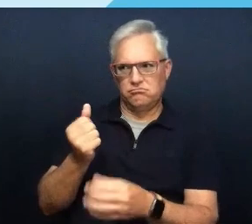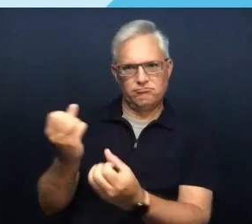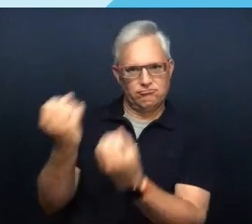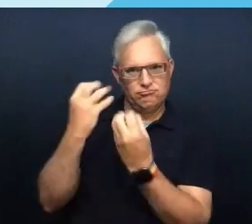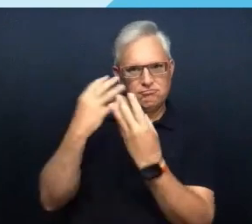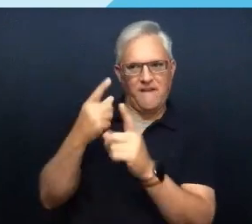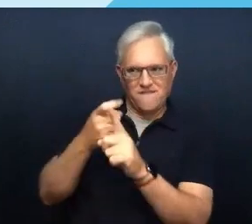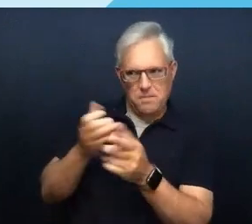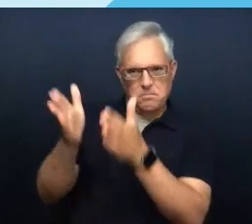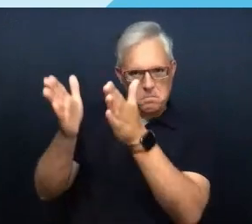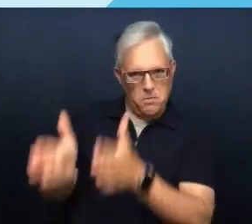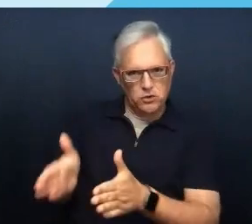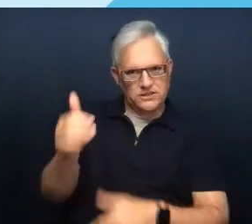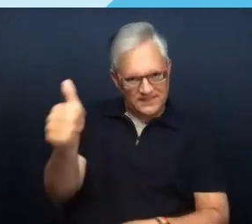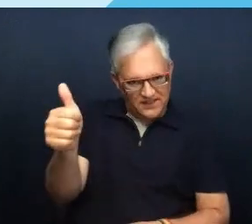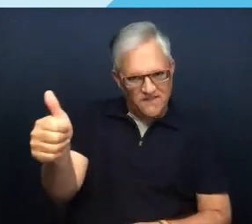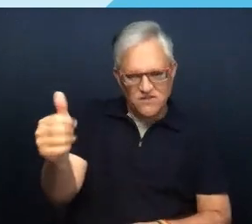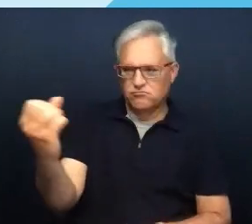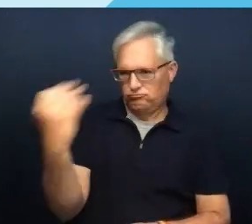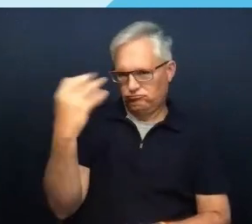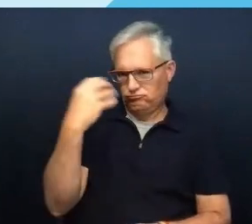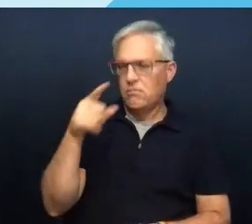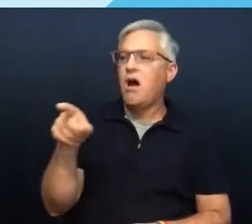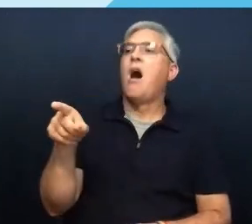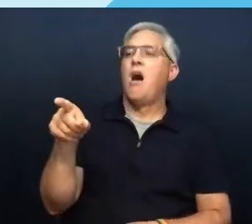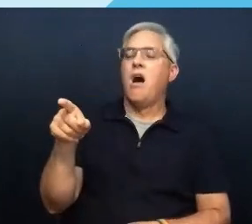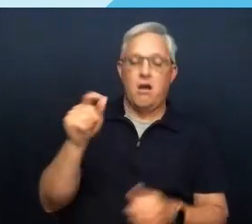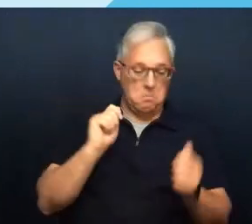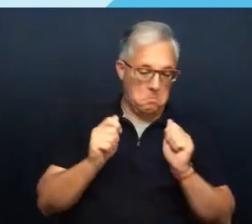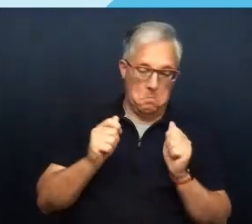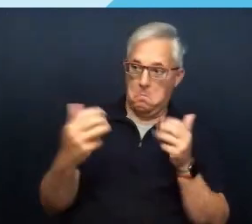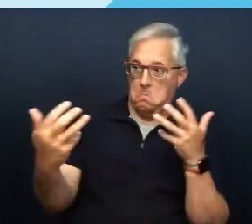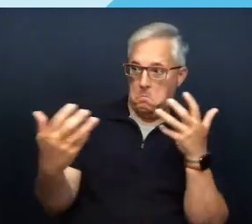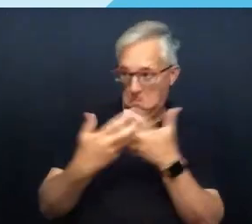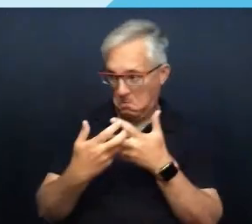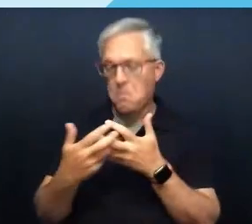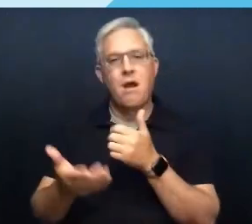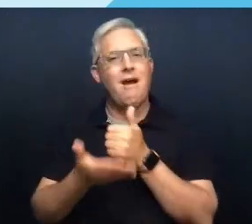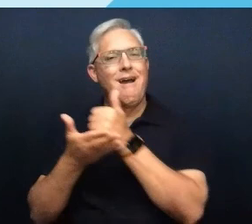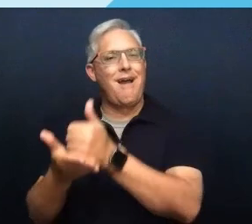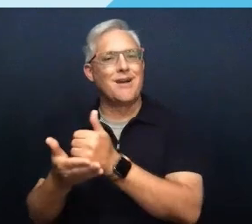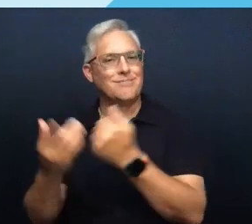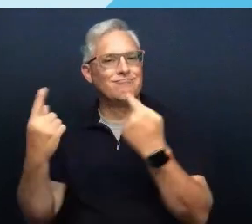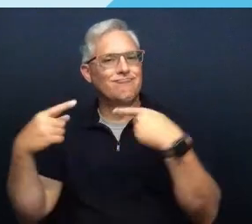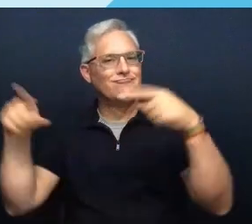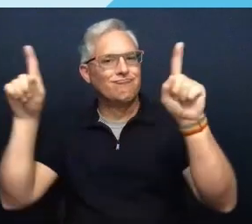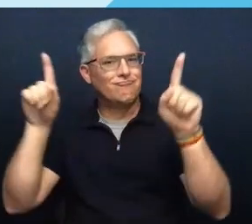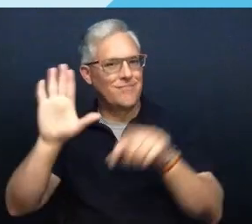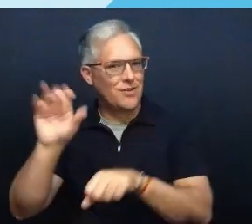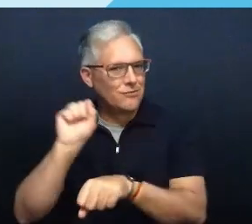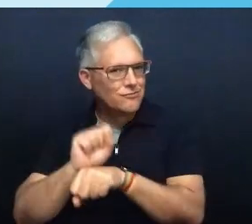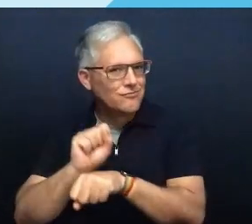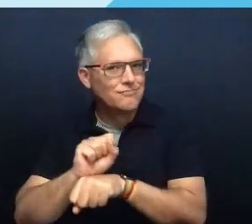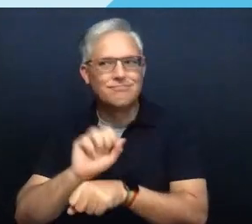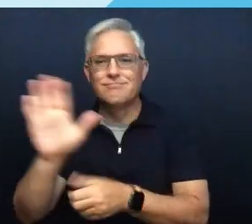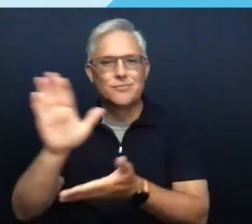they can be successful in their work or their school or whatever endeavor they're going to be